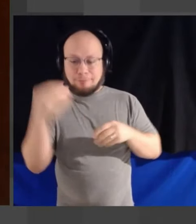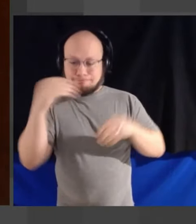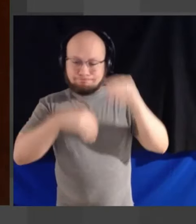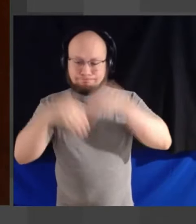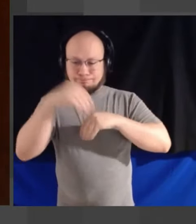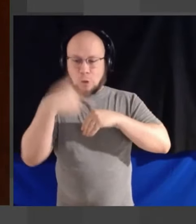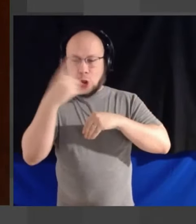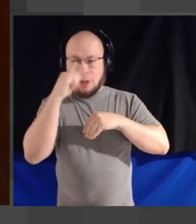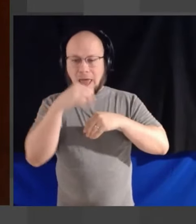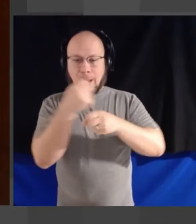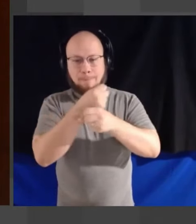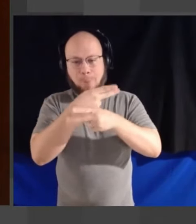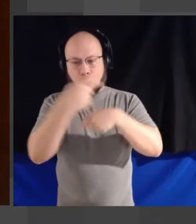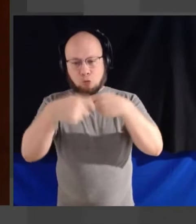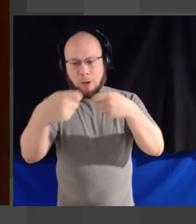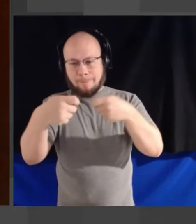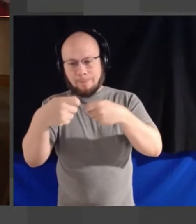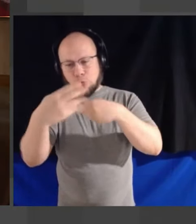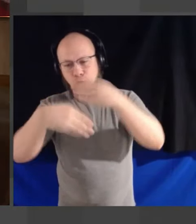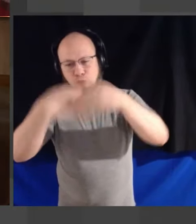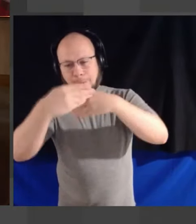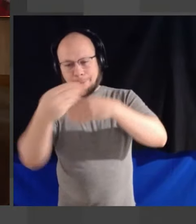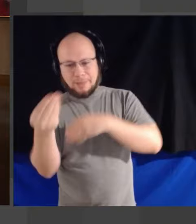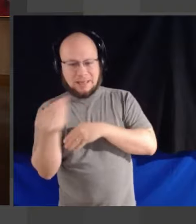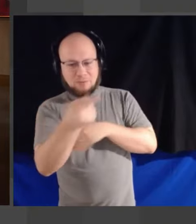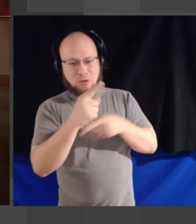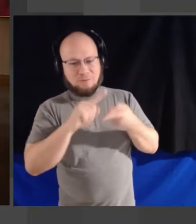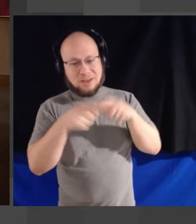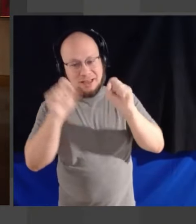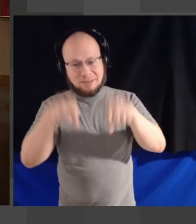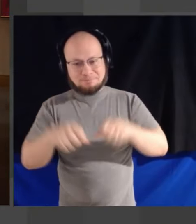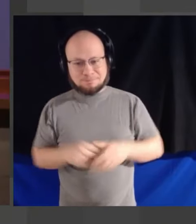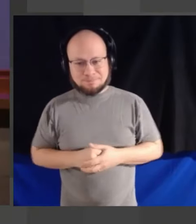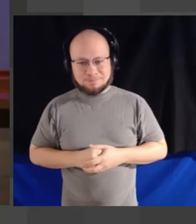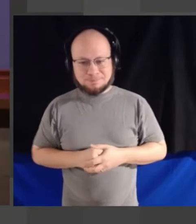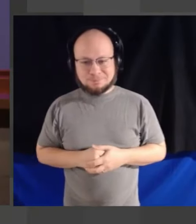BIRTHDAY YOU CAN FIT YOUR